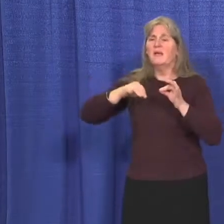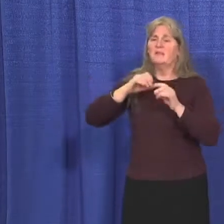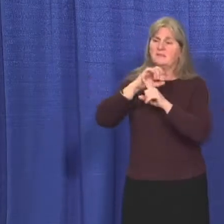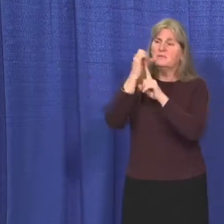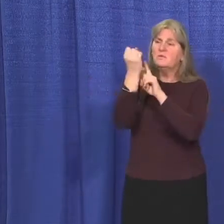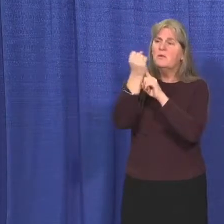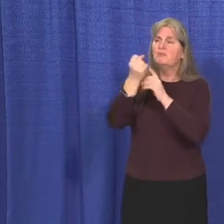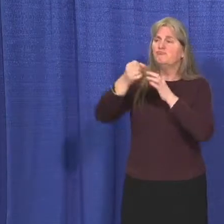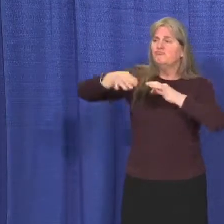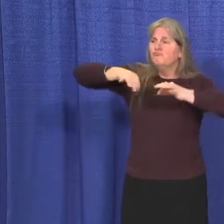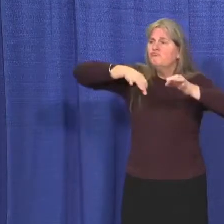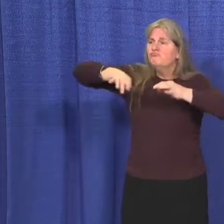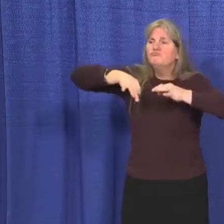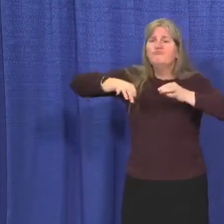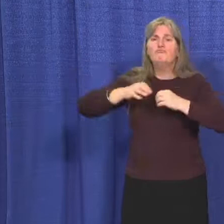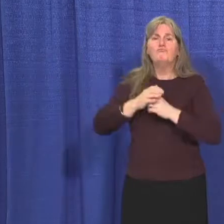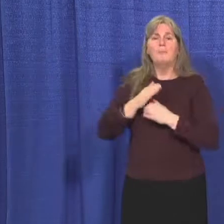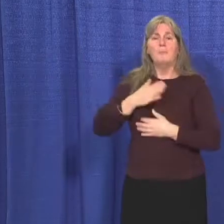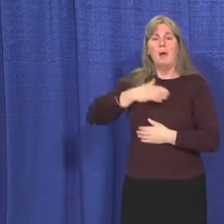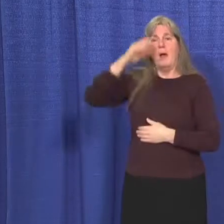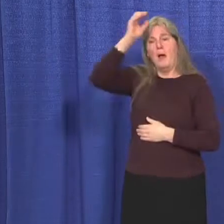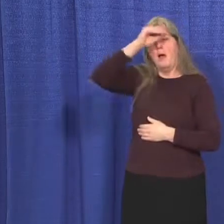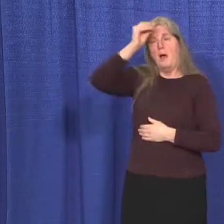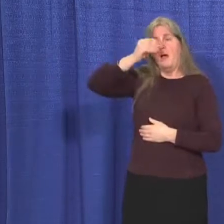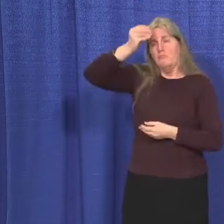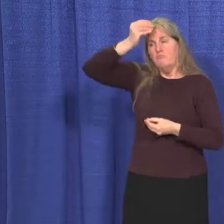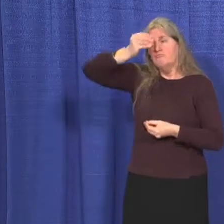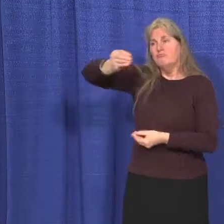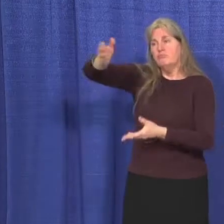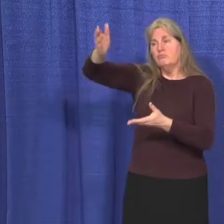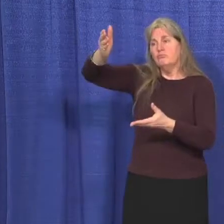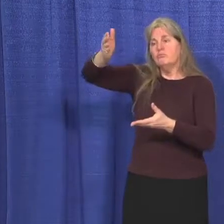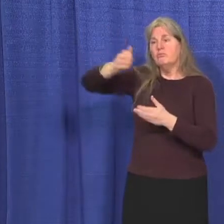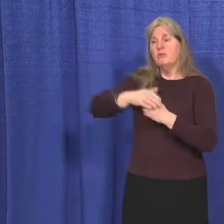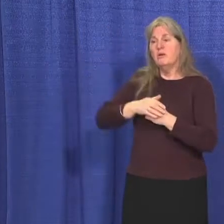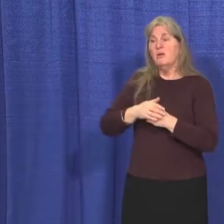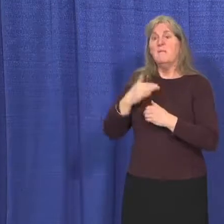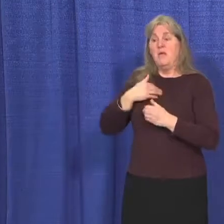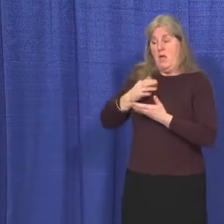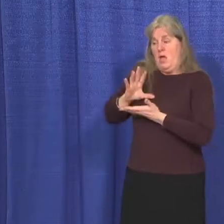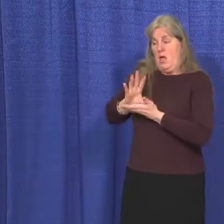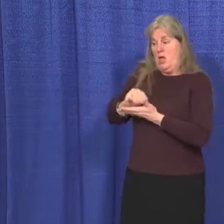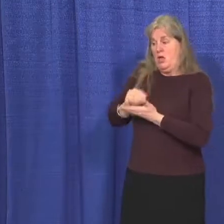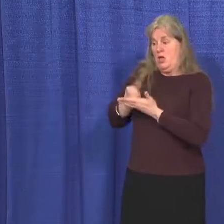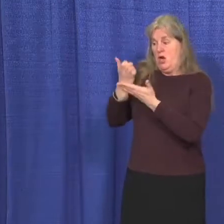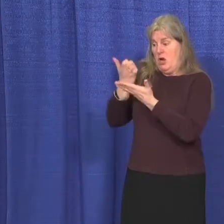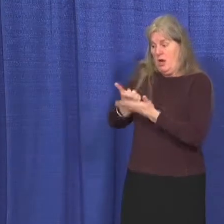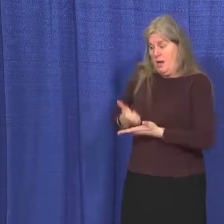what is going on, what's my opinion is up the situation based on the best information